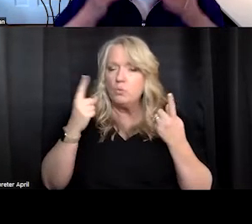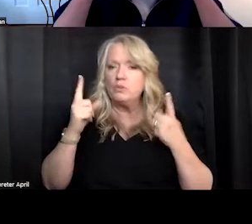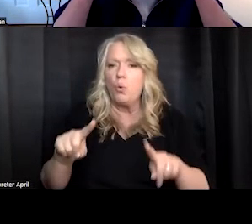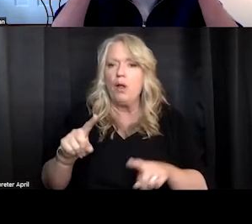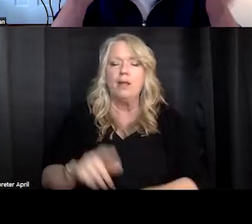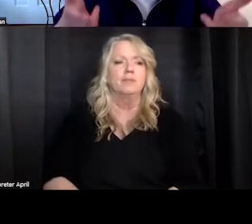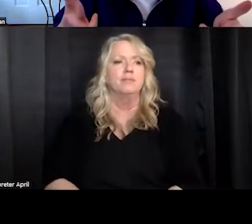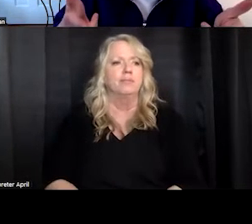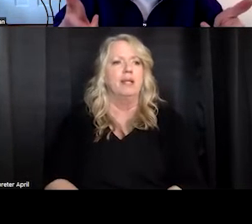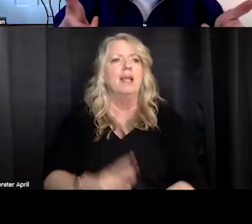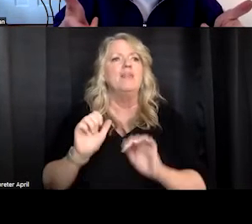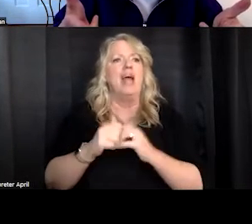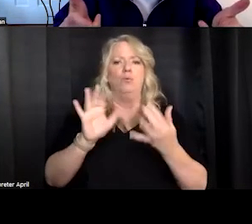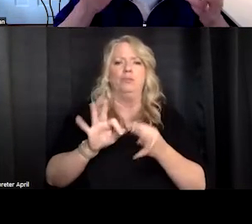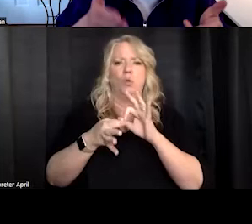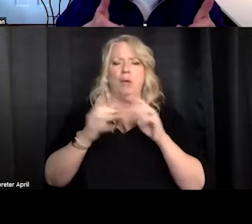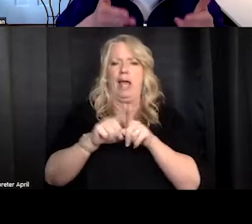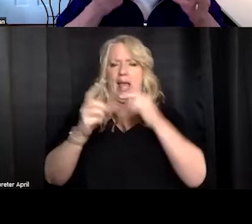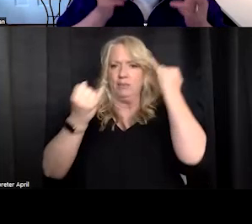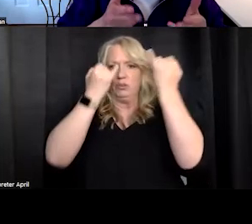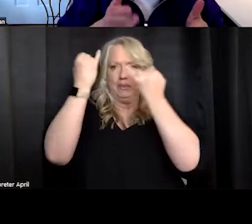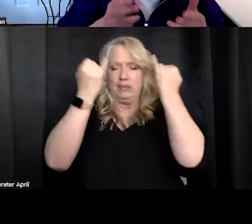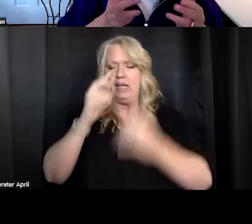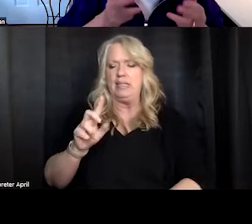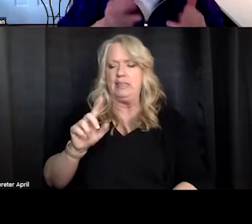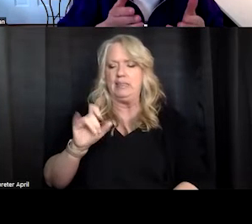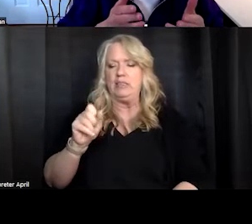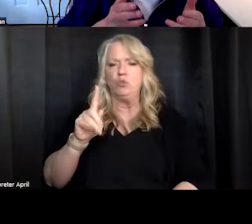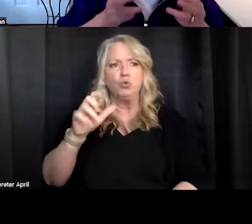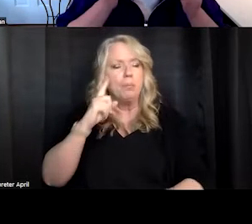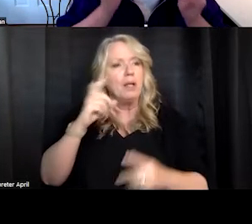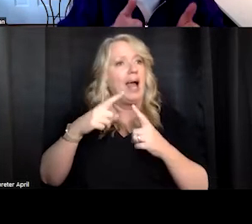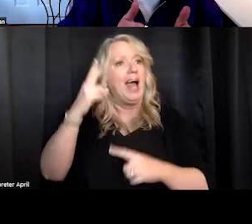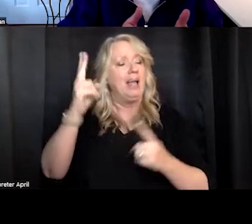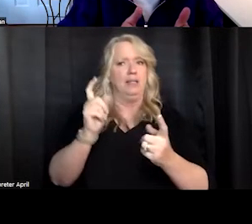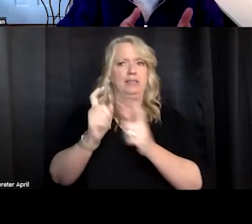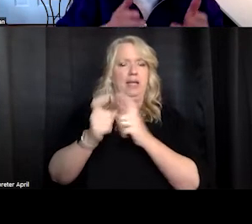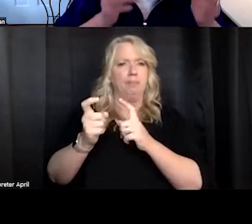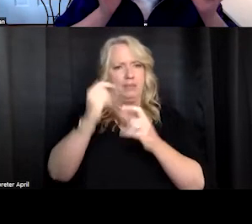D IN MY, MY SODA. AND, THAT'S WHAT'S GOING ON. NOW, THAT WAS INTERPRETED AS DELUSIONAL